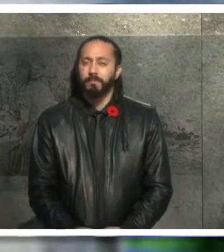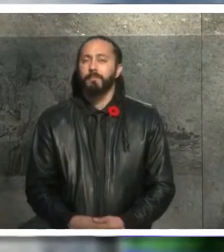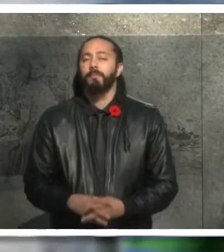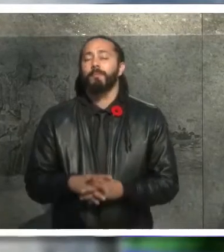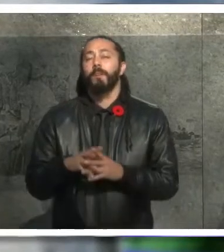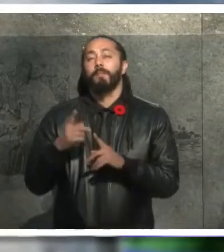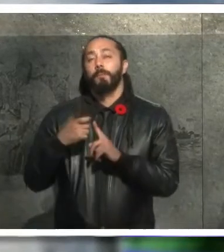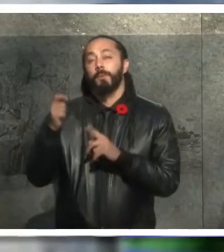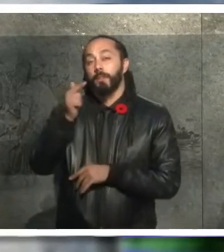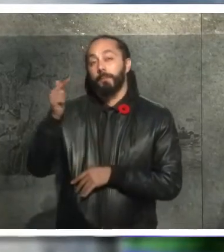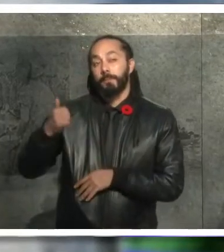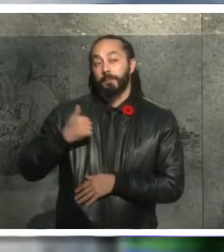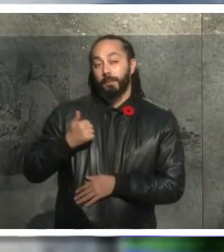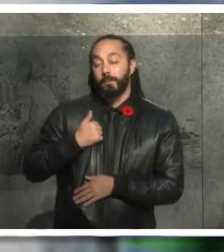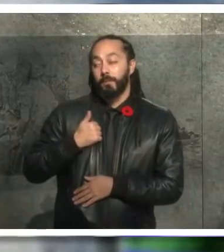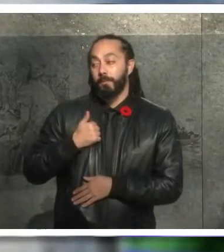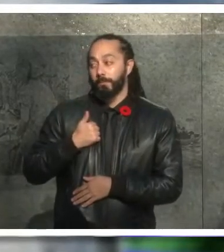On behalf of the government of Canada,